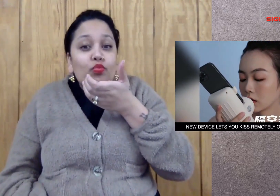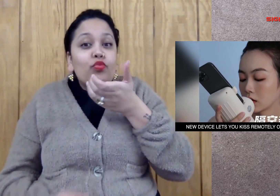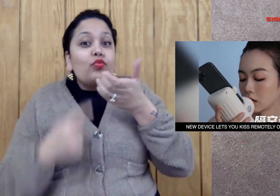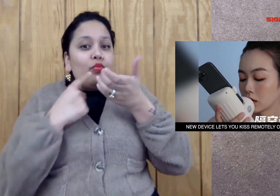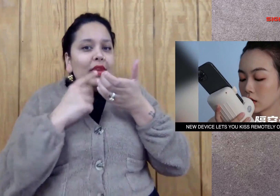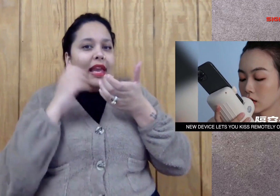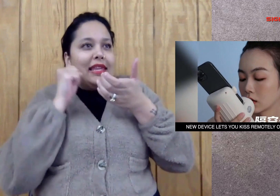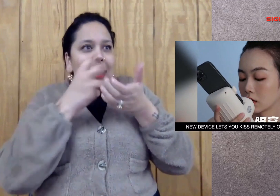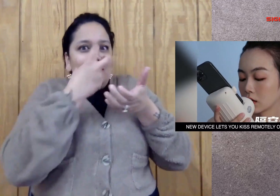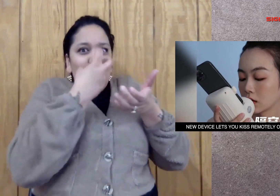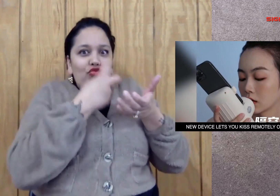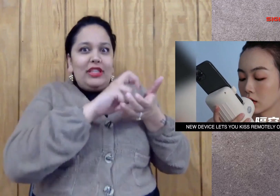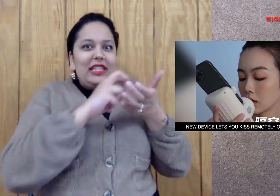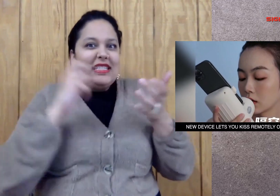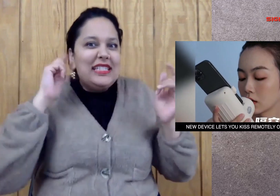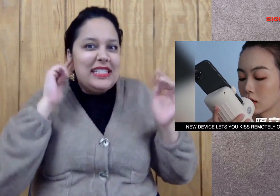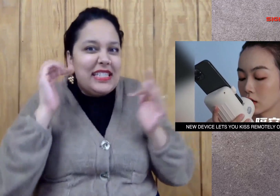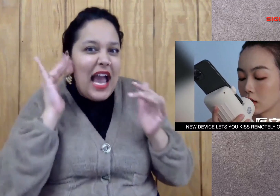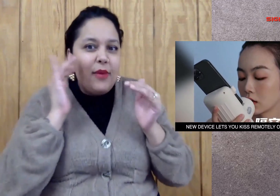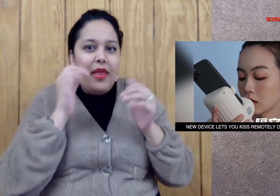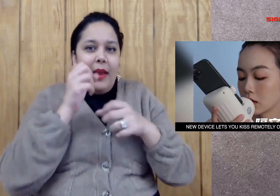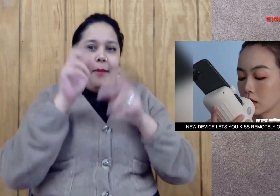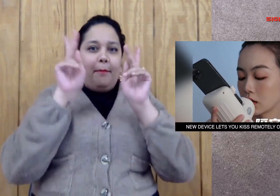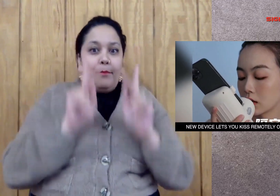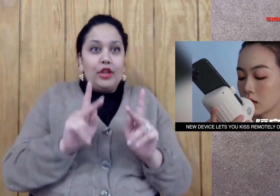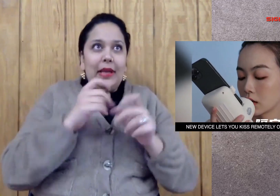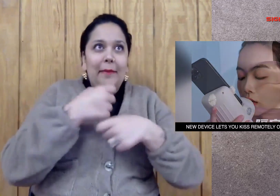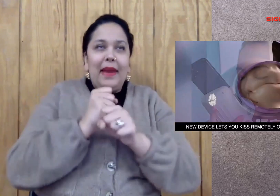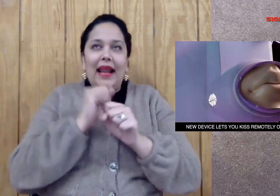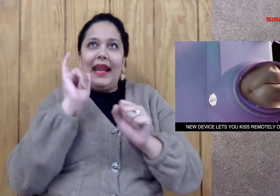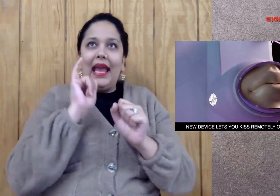And it can transmit the sound a person makes while kissing.